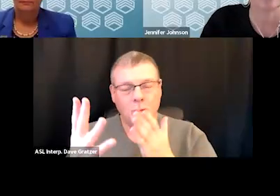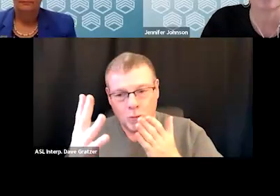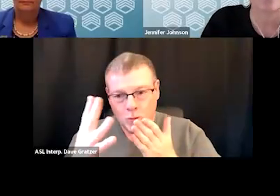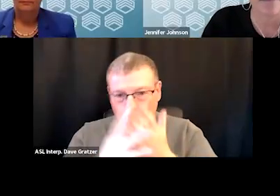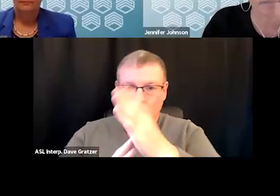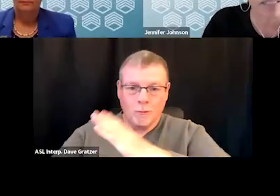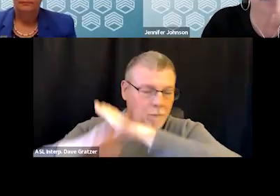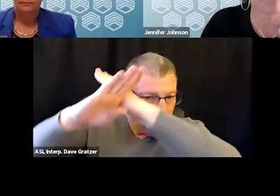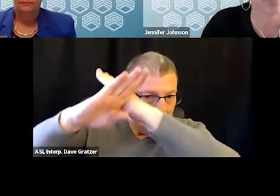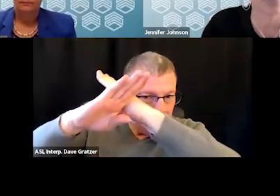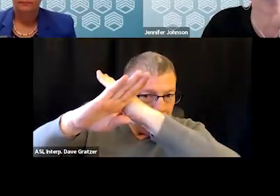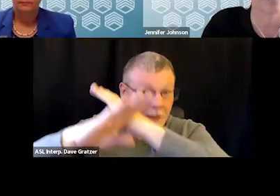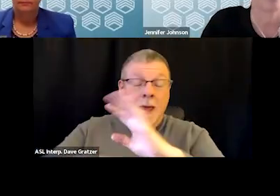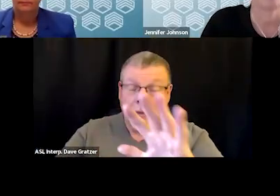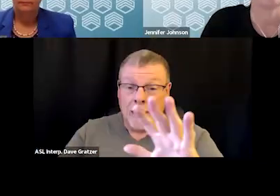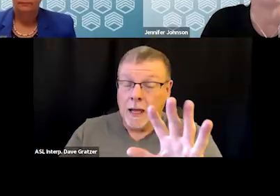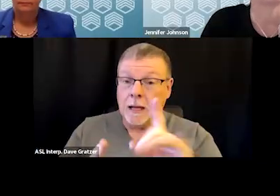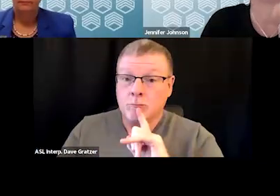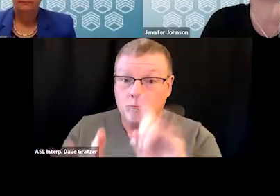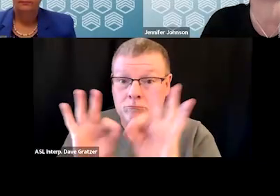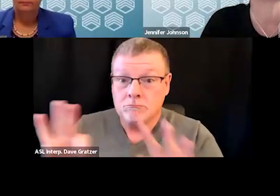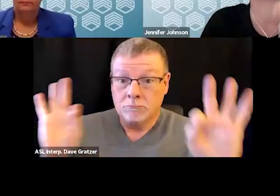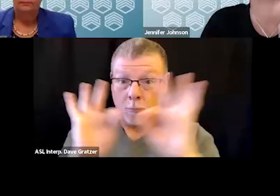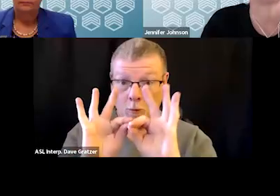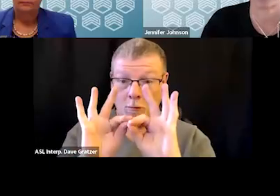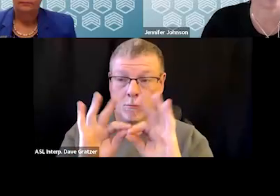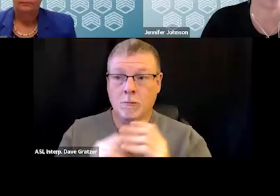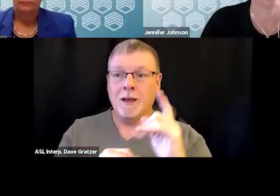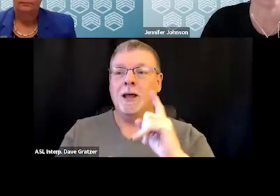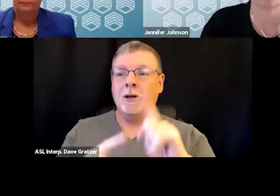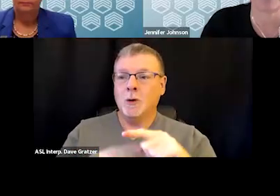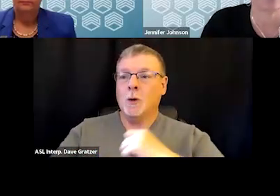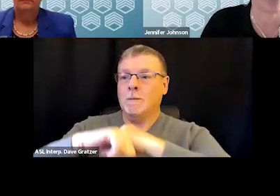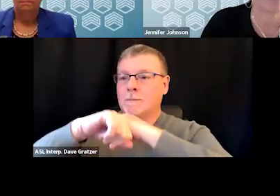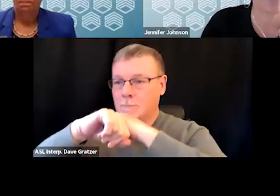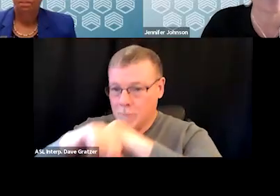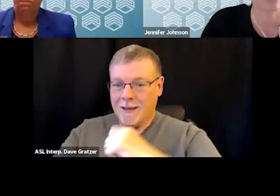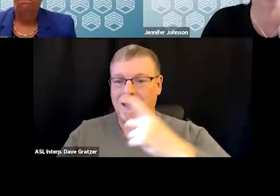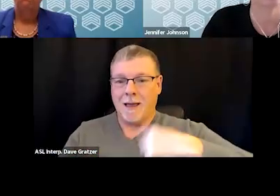It is immensely important both to protect us, to make the job easier,